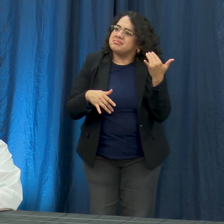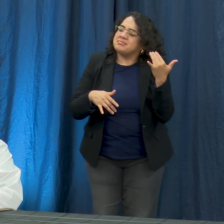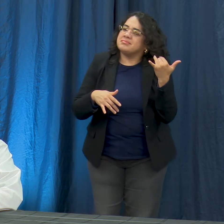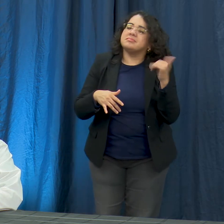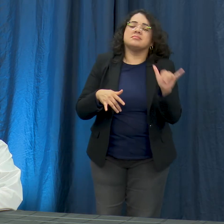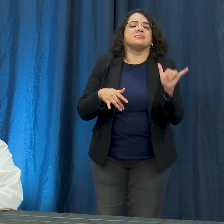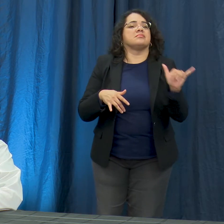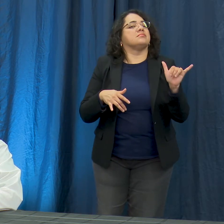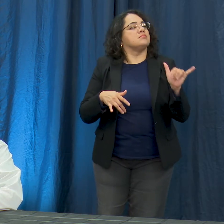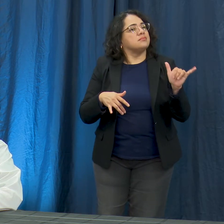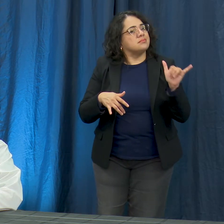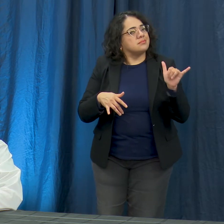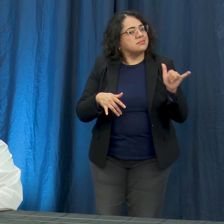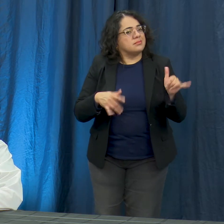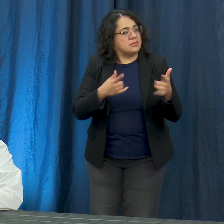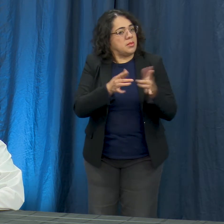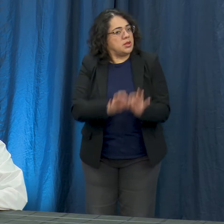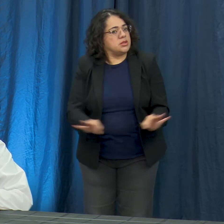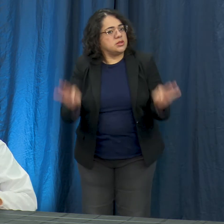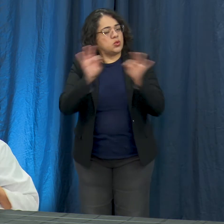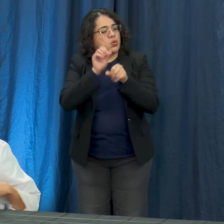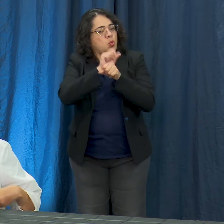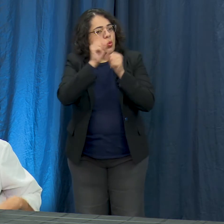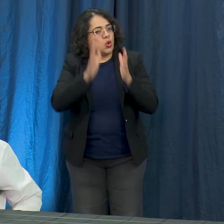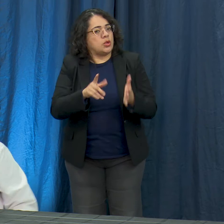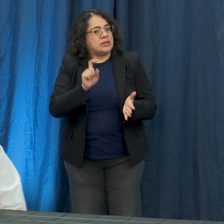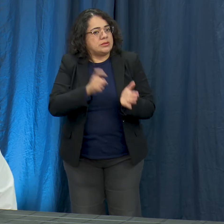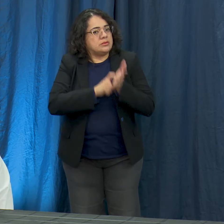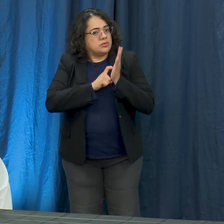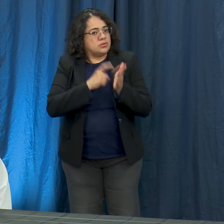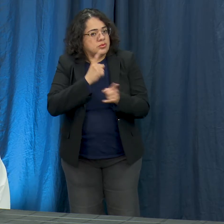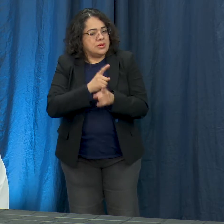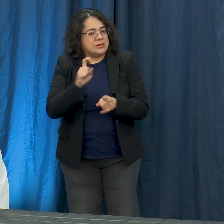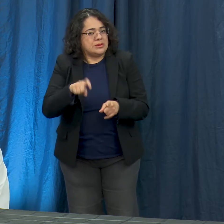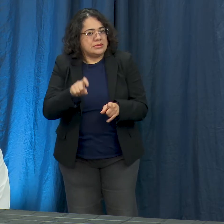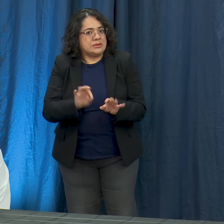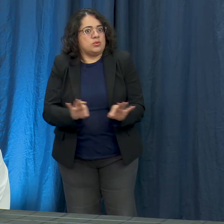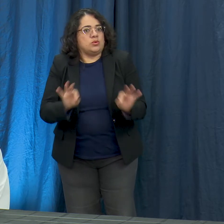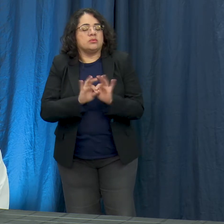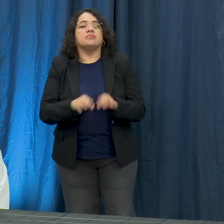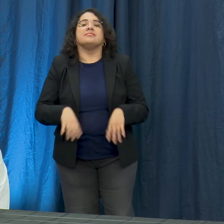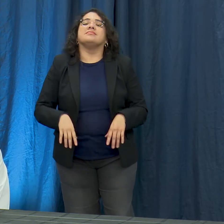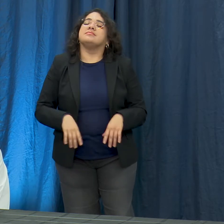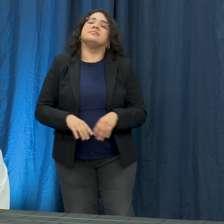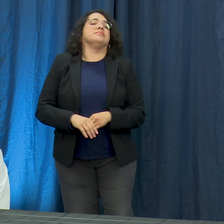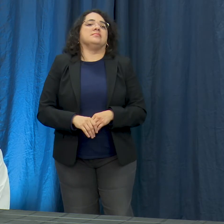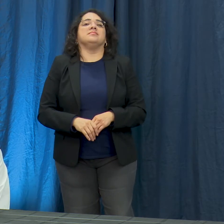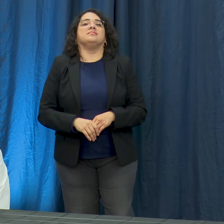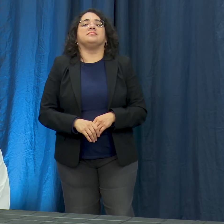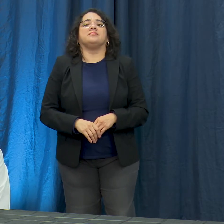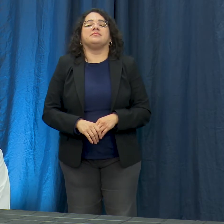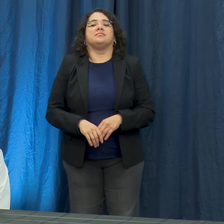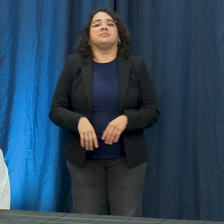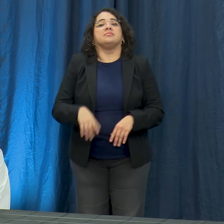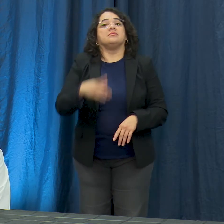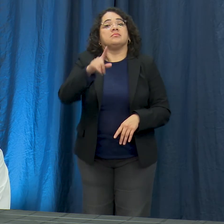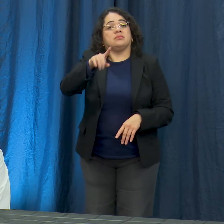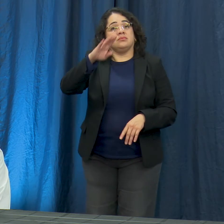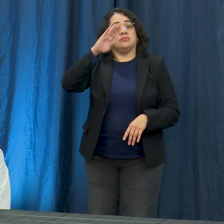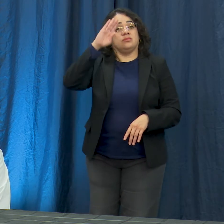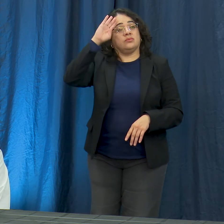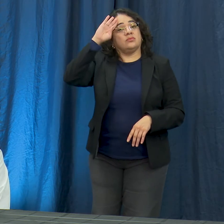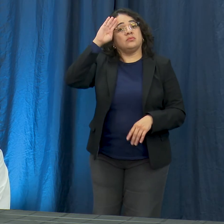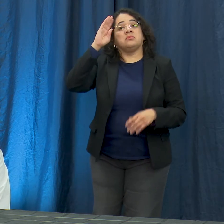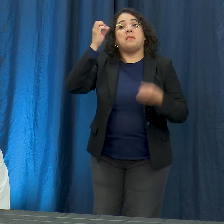essential workers. Okay so I don't know that it is known how effective wearing a